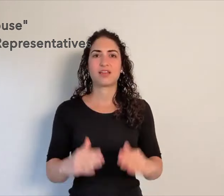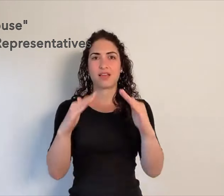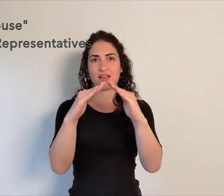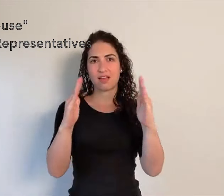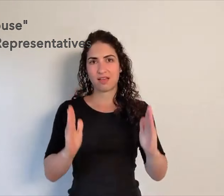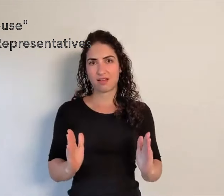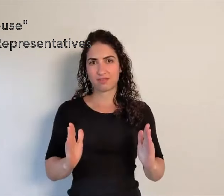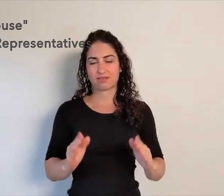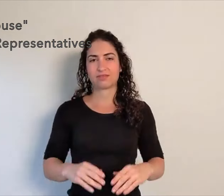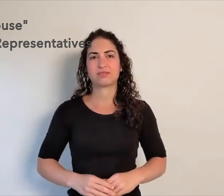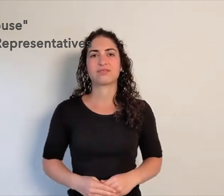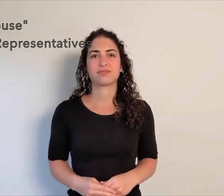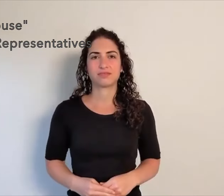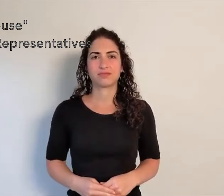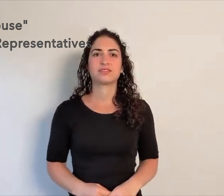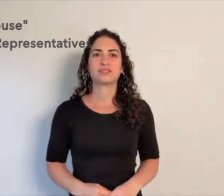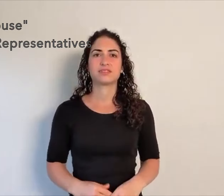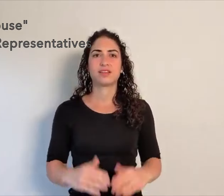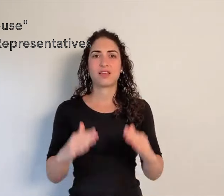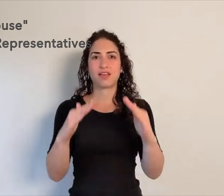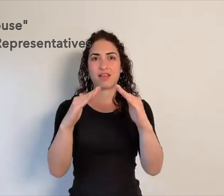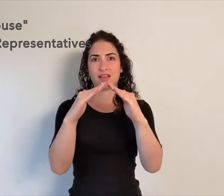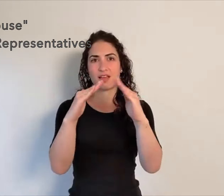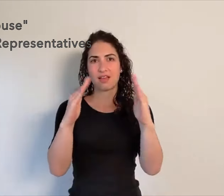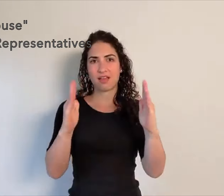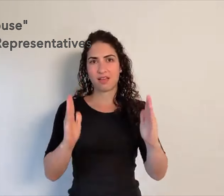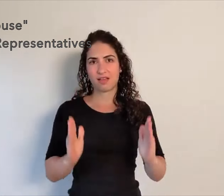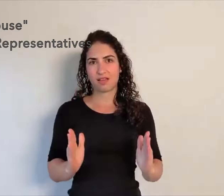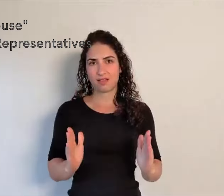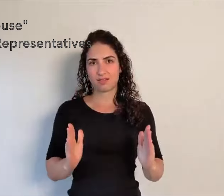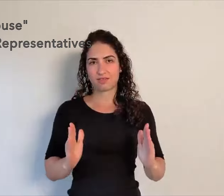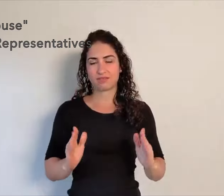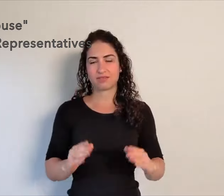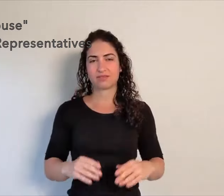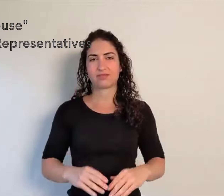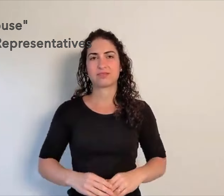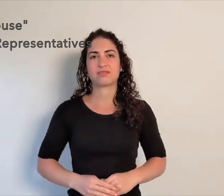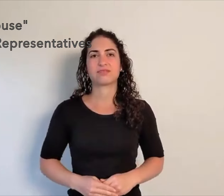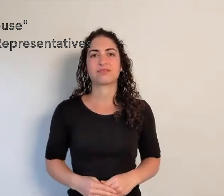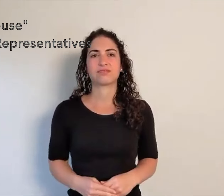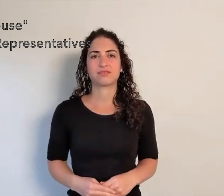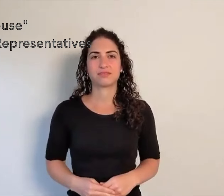HOUSE The thumb can be in or out,